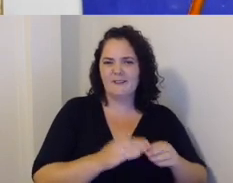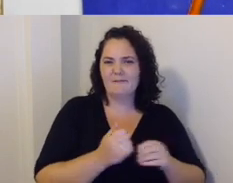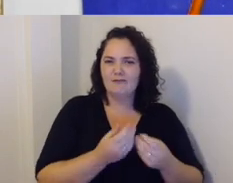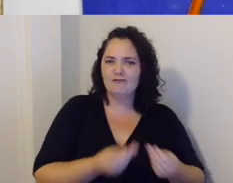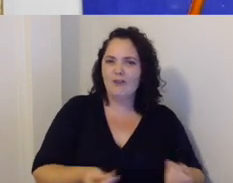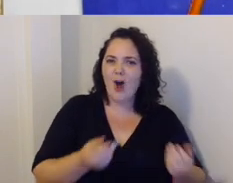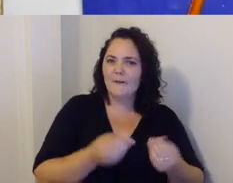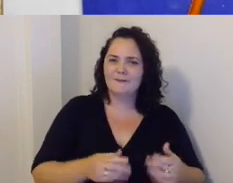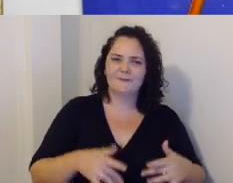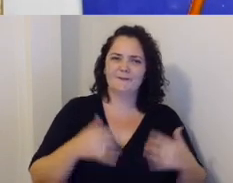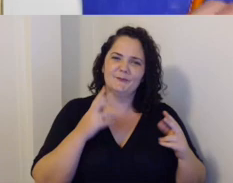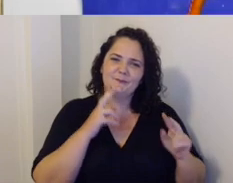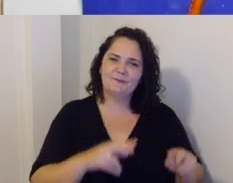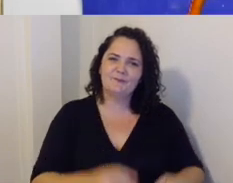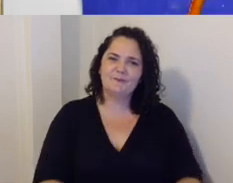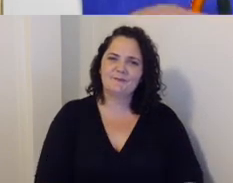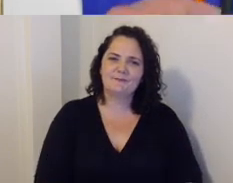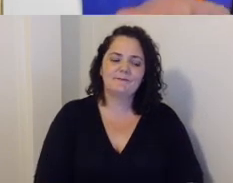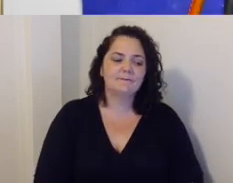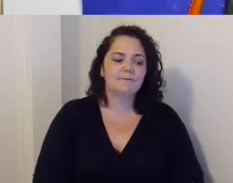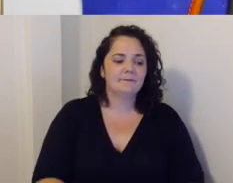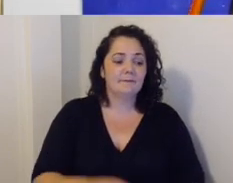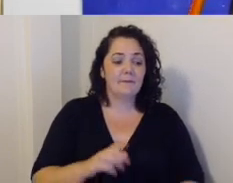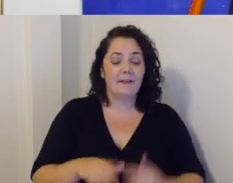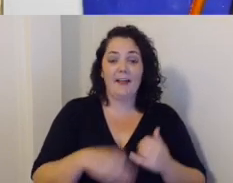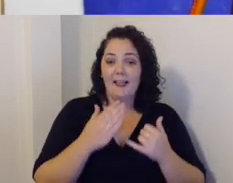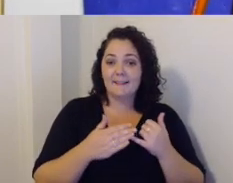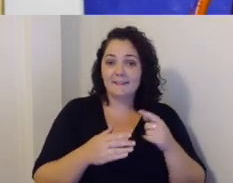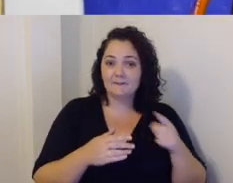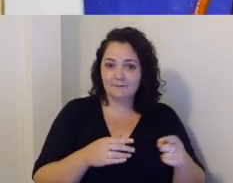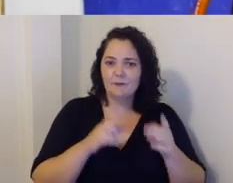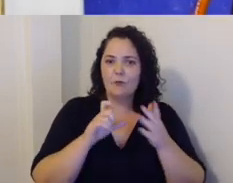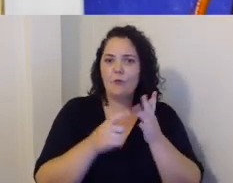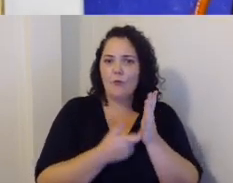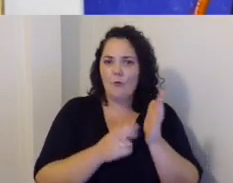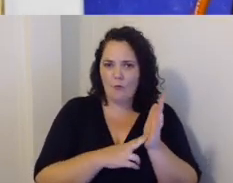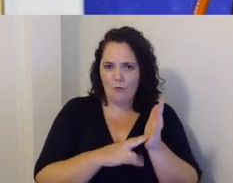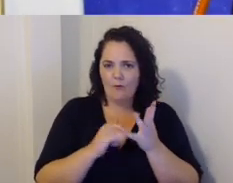atmospheric effects and finally our corn starch up here at the top alright and now you can see